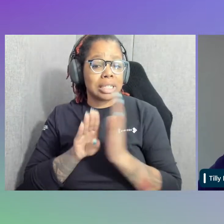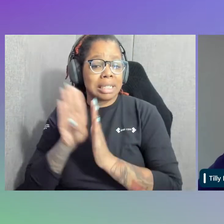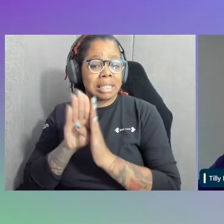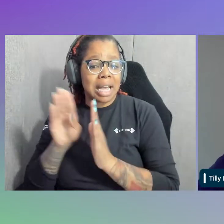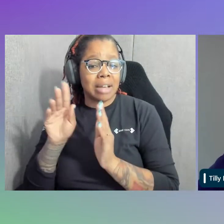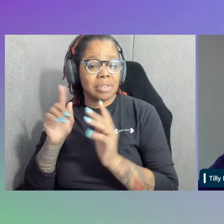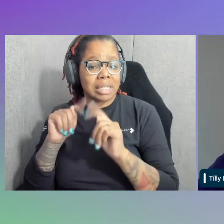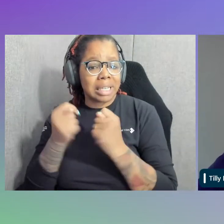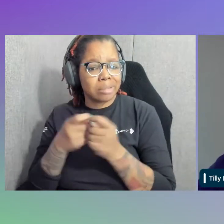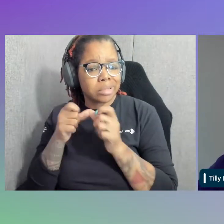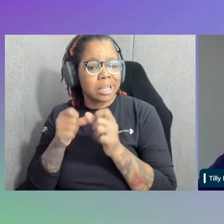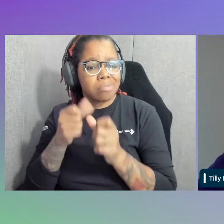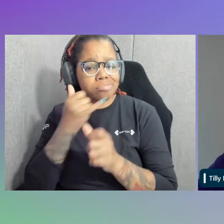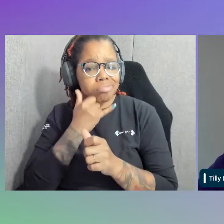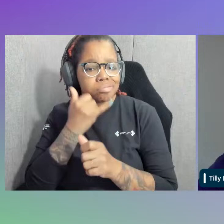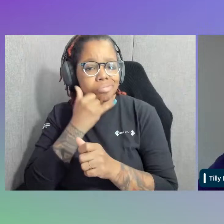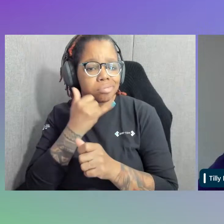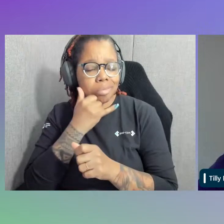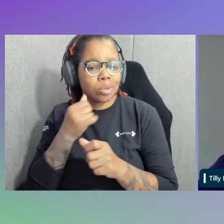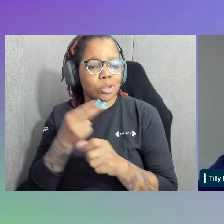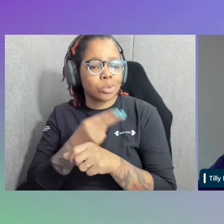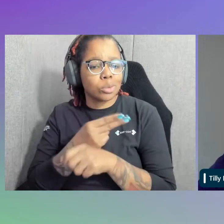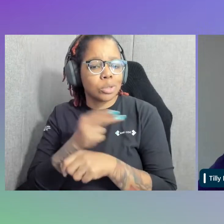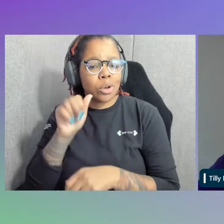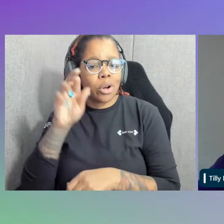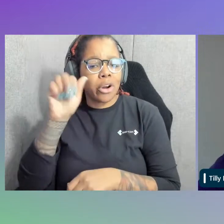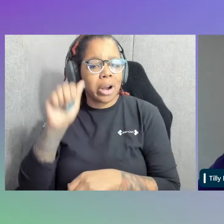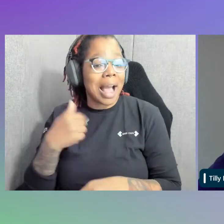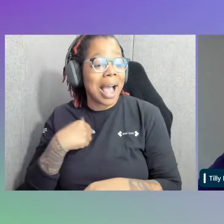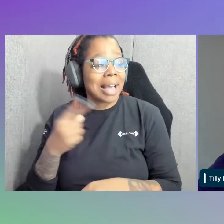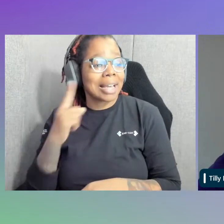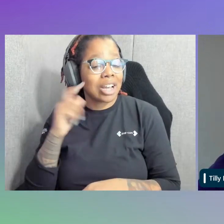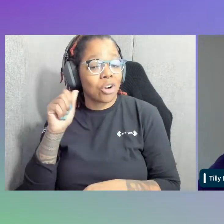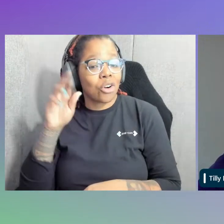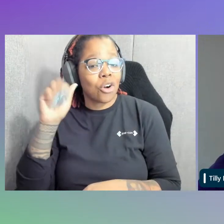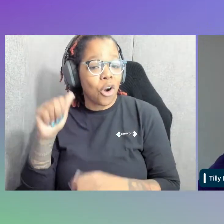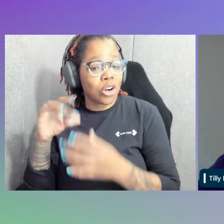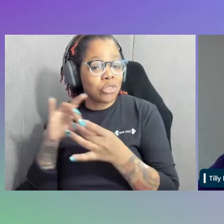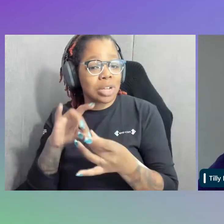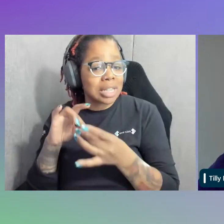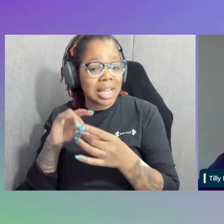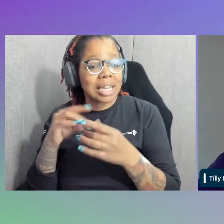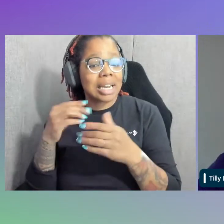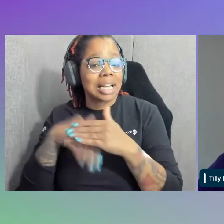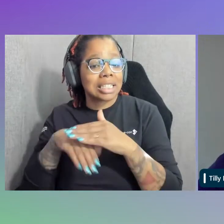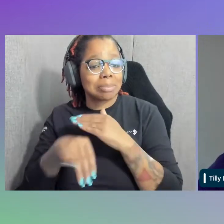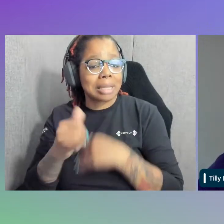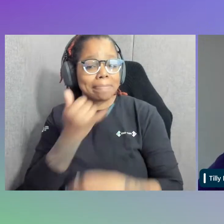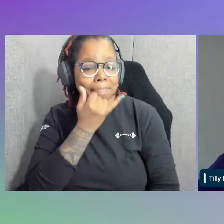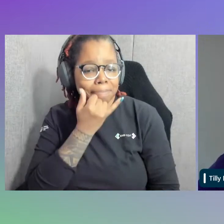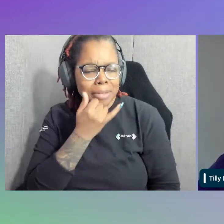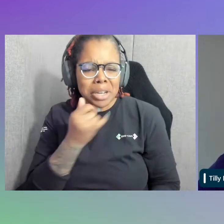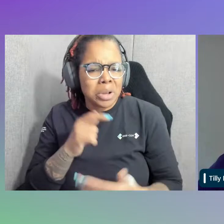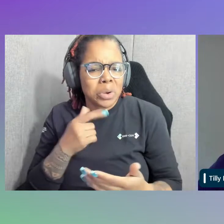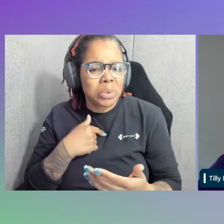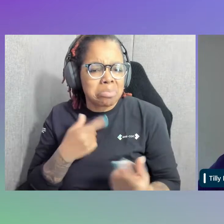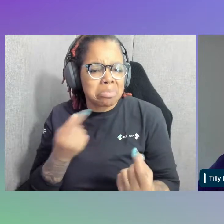Aria. I keep hearing about Aria related access ability defects.